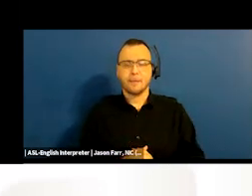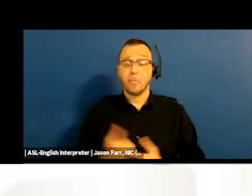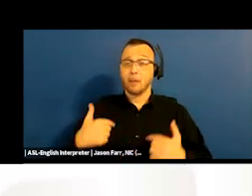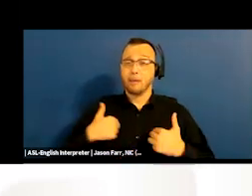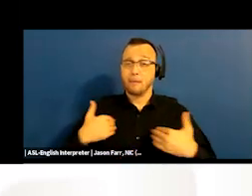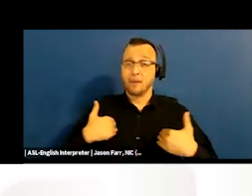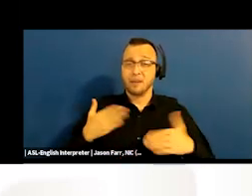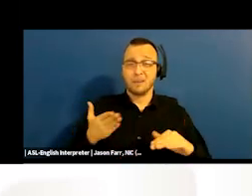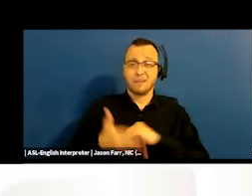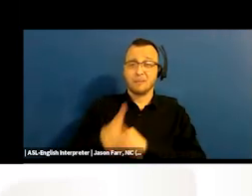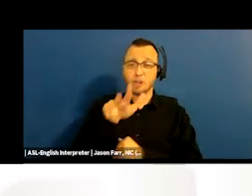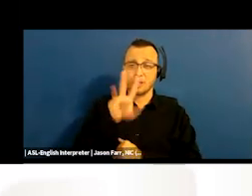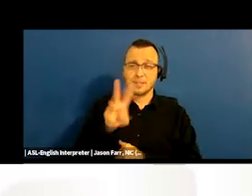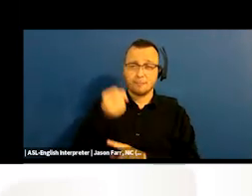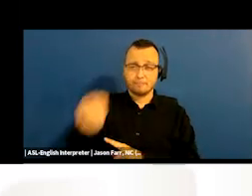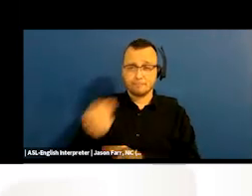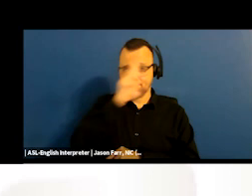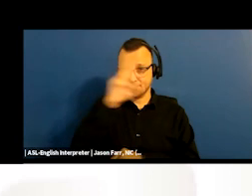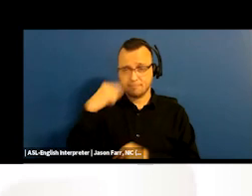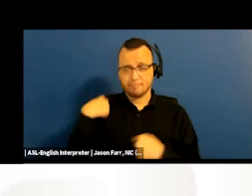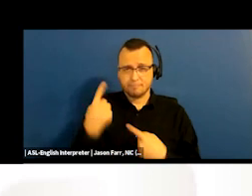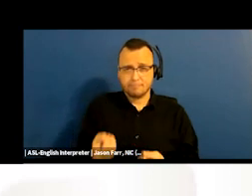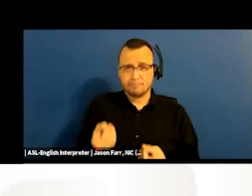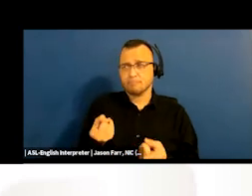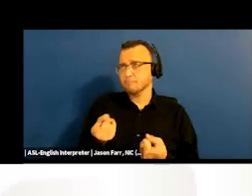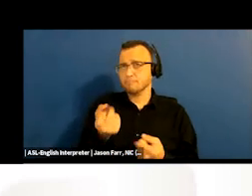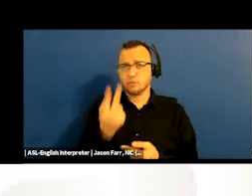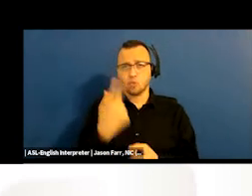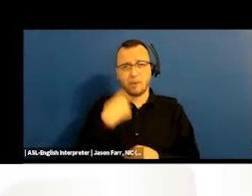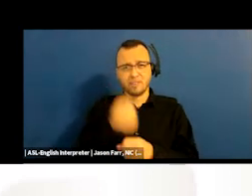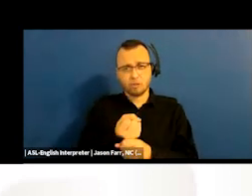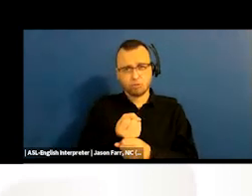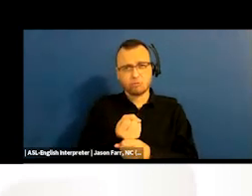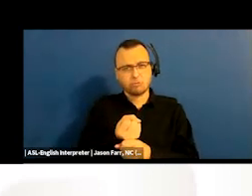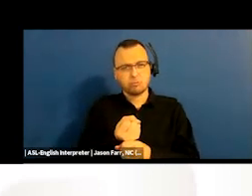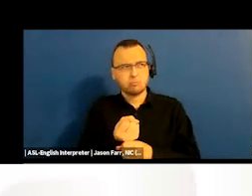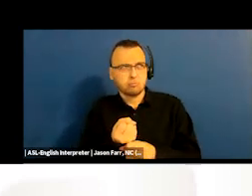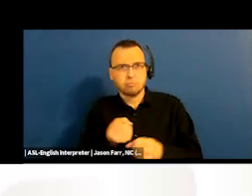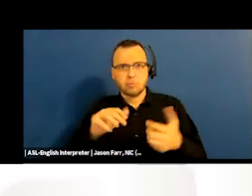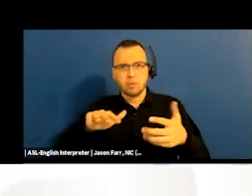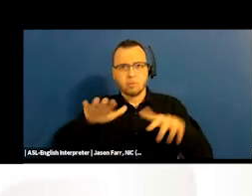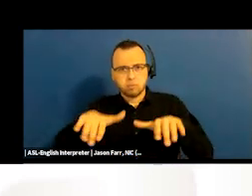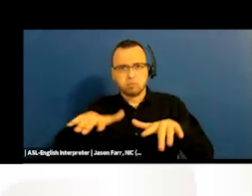A little history about me. I was diagnosed back in 2009 with bipolar,